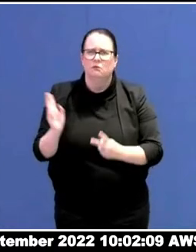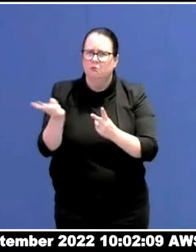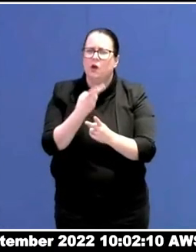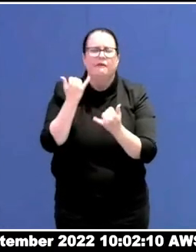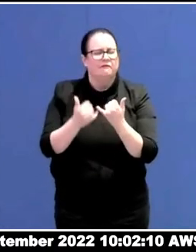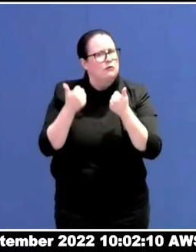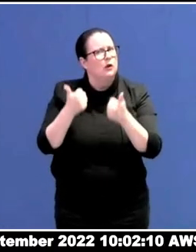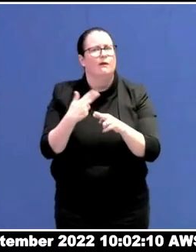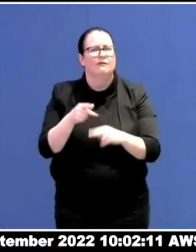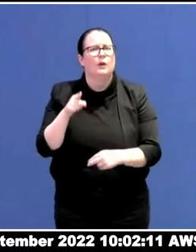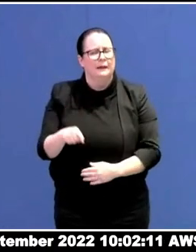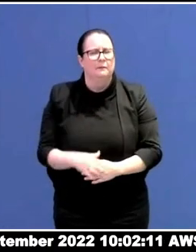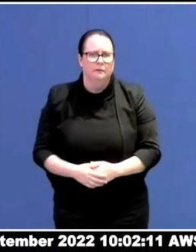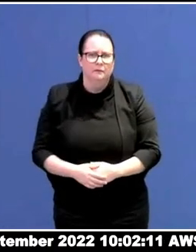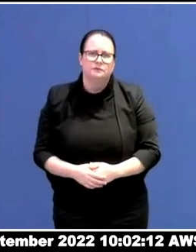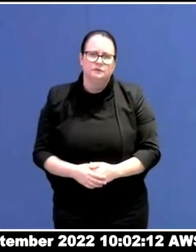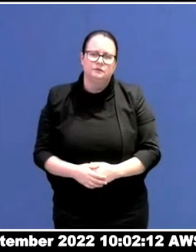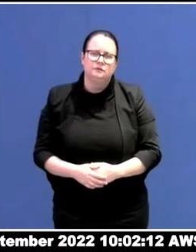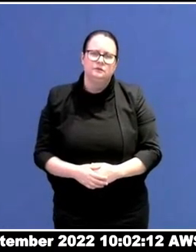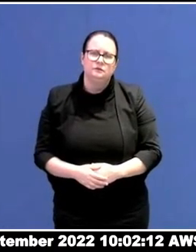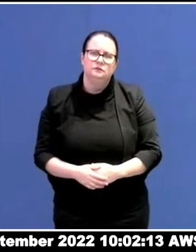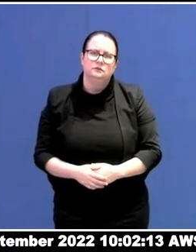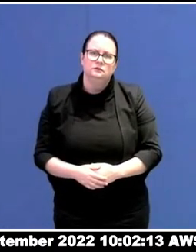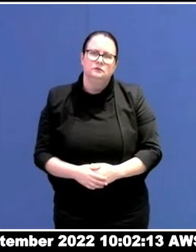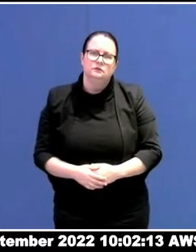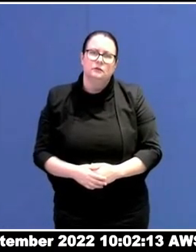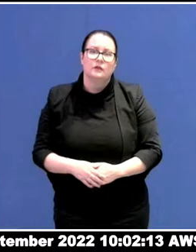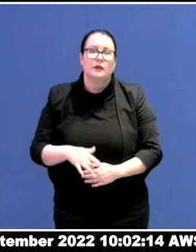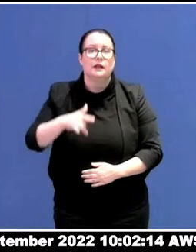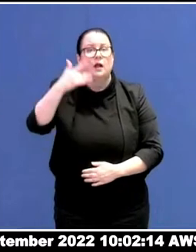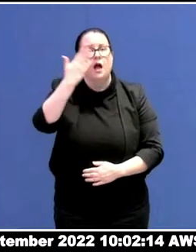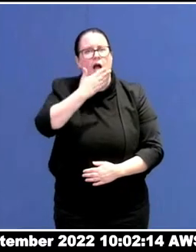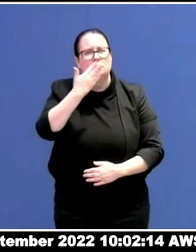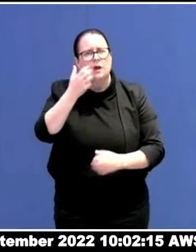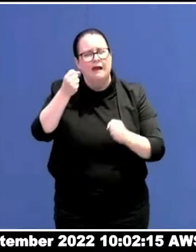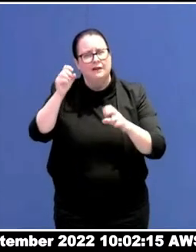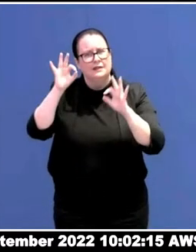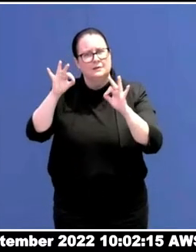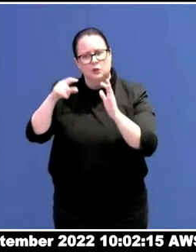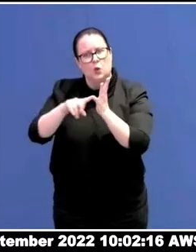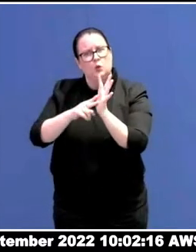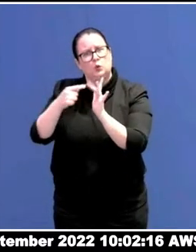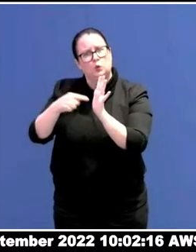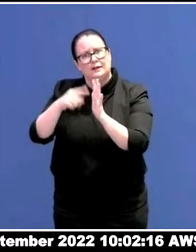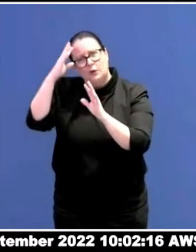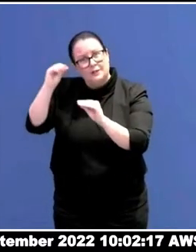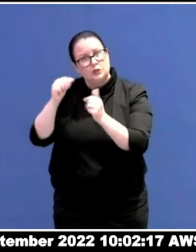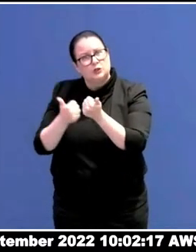And also, in high school, he was in the education support unit. That's correct. What does that mean?